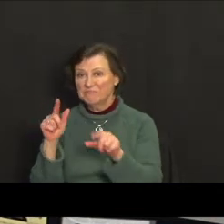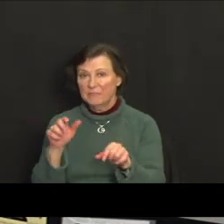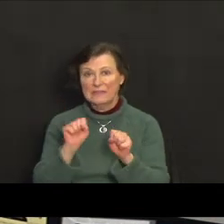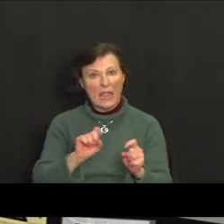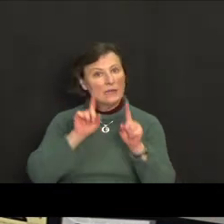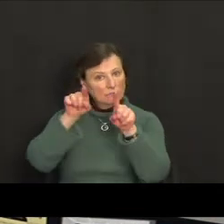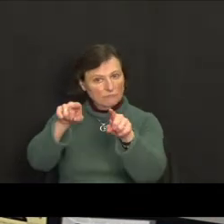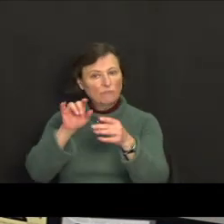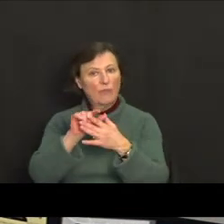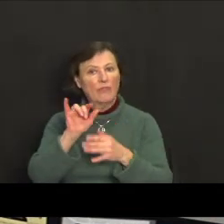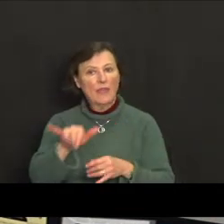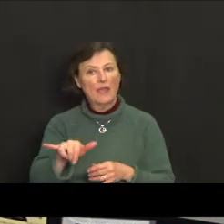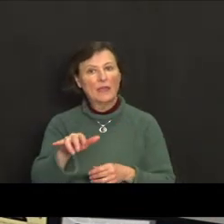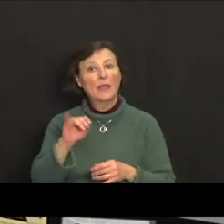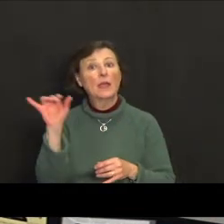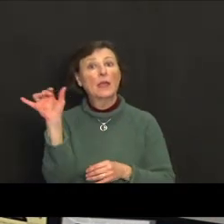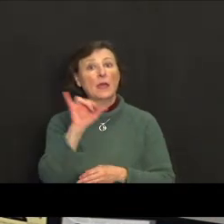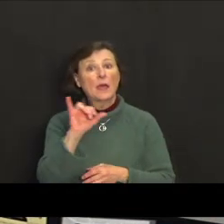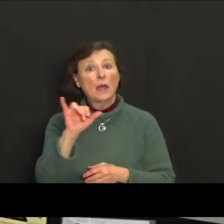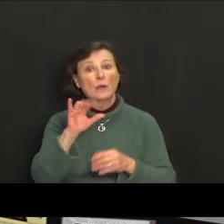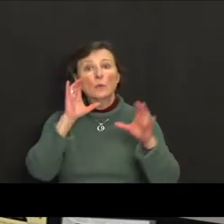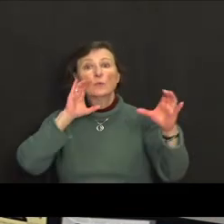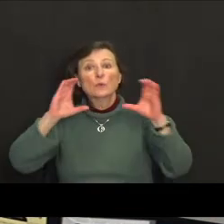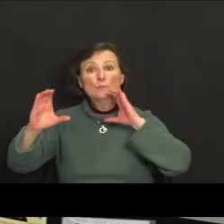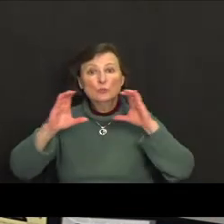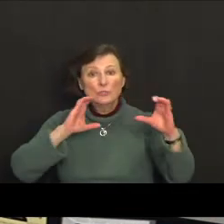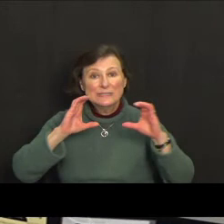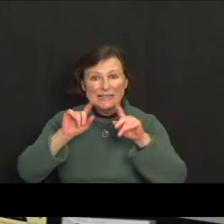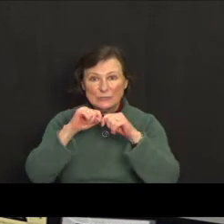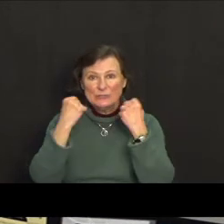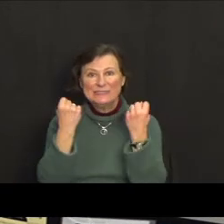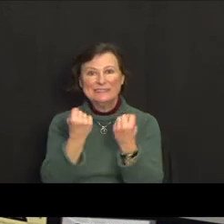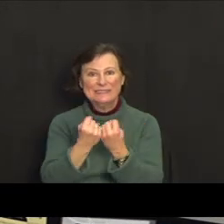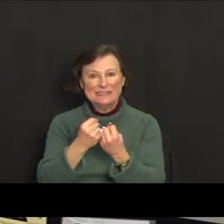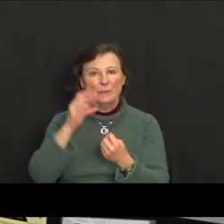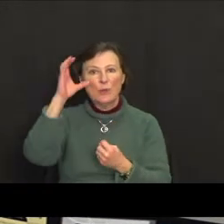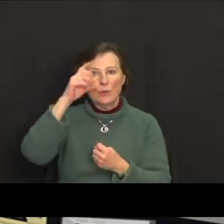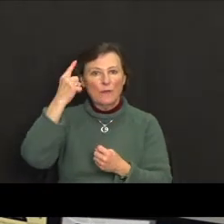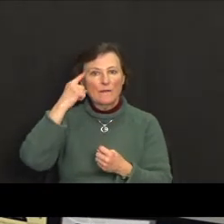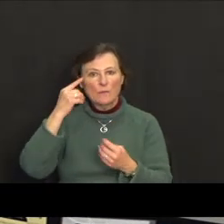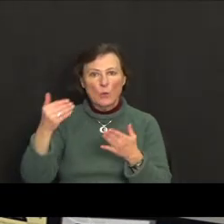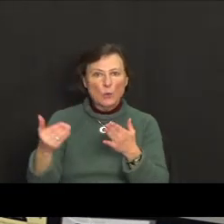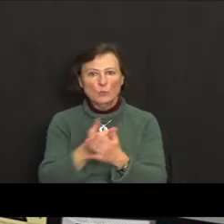And then also looking, the Communications Team is looking for a good rookie to do